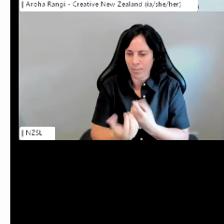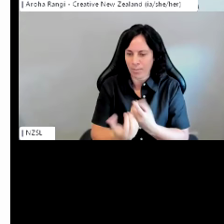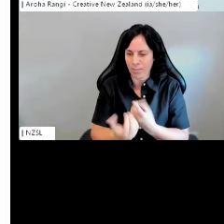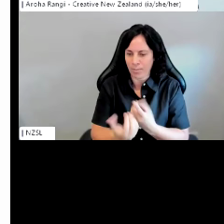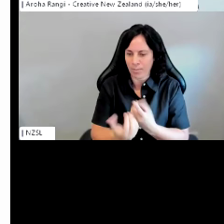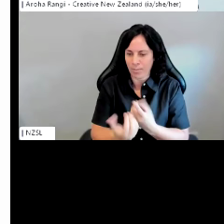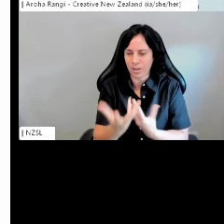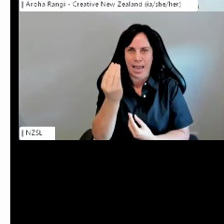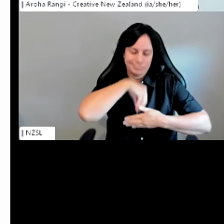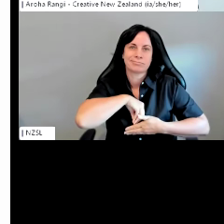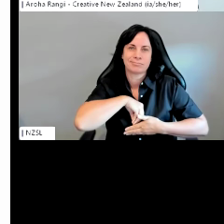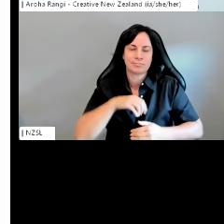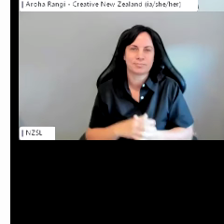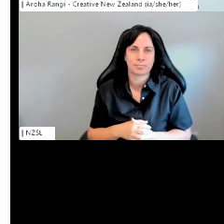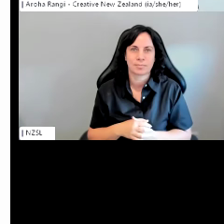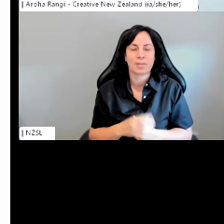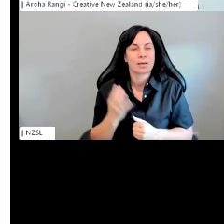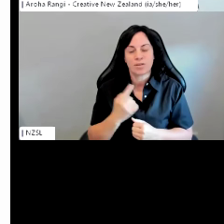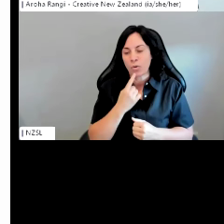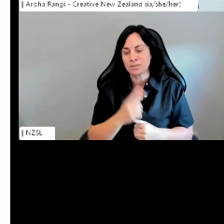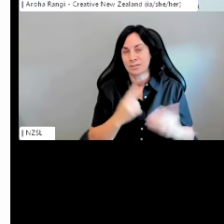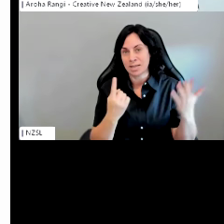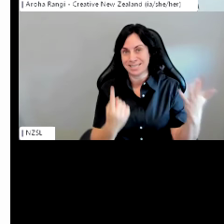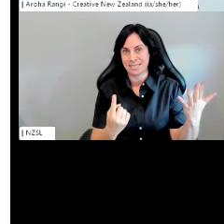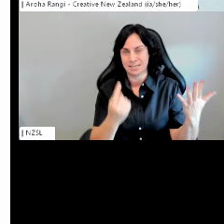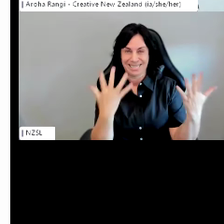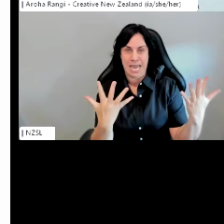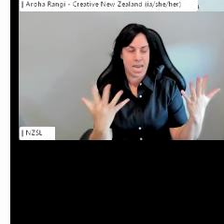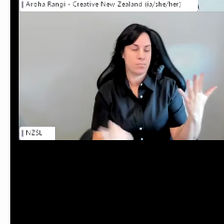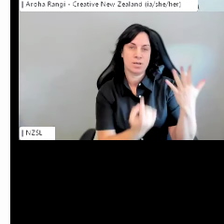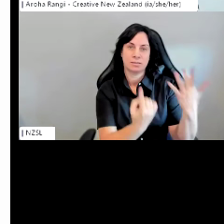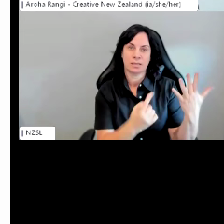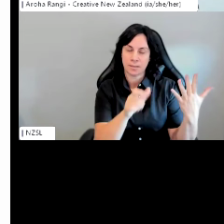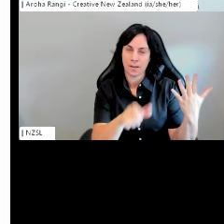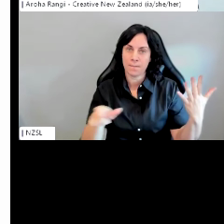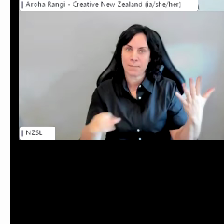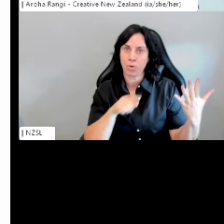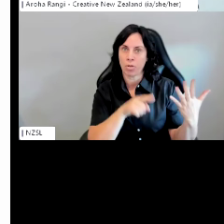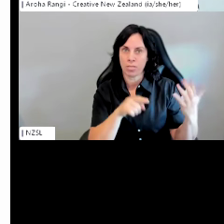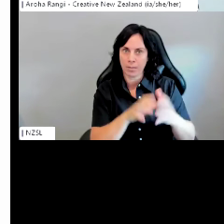um, this six in 10, seeking deep fulfillment is a significant increase in what we were seeing before